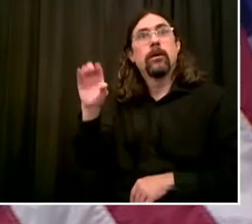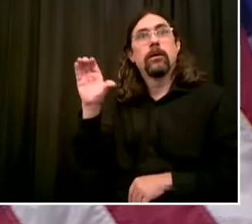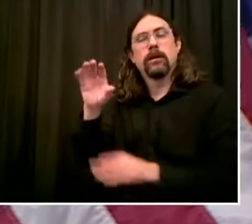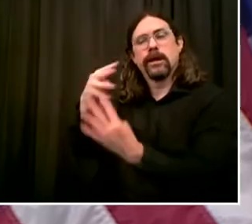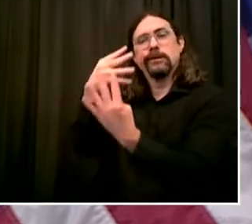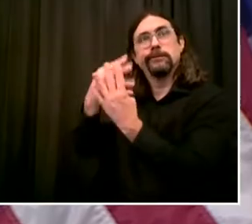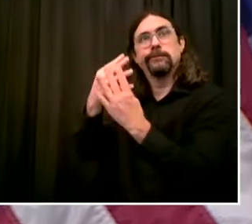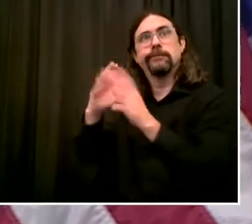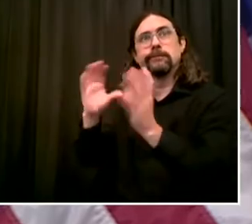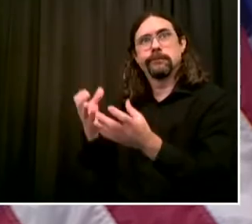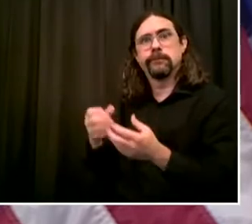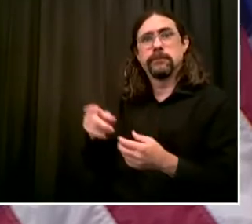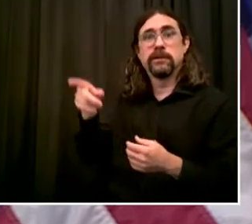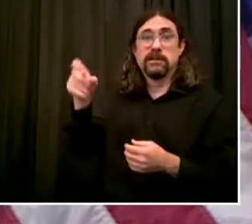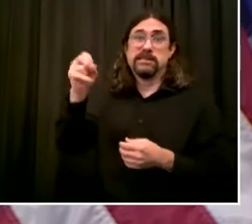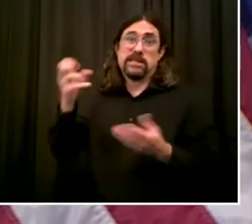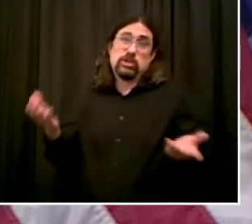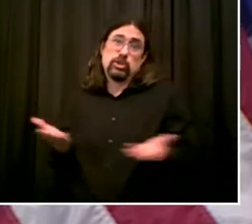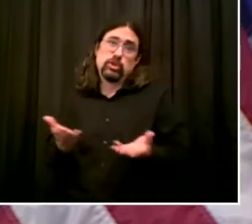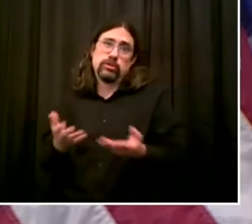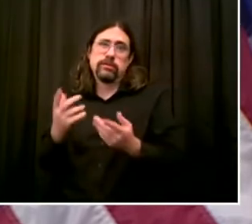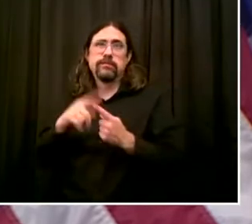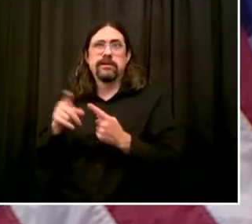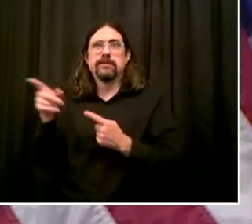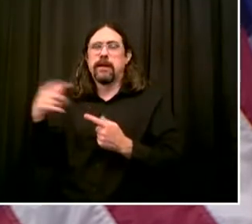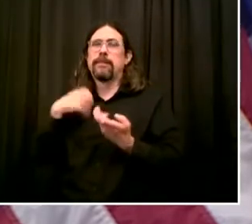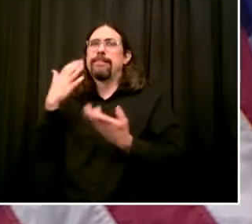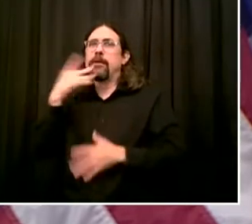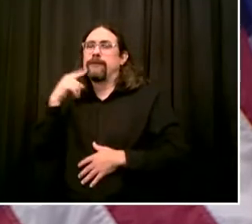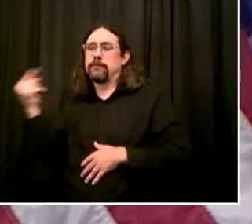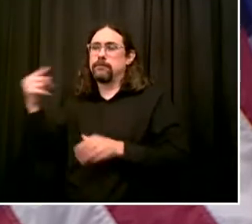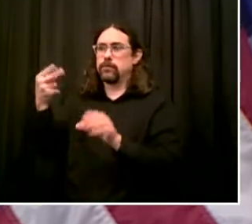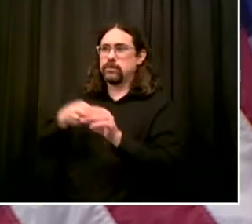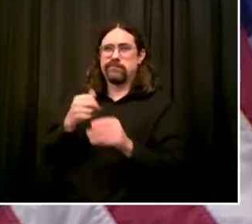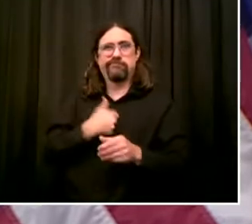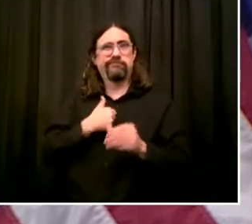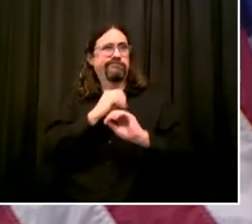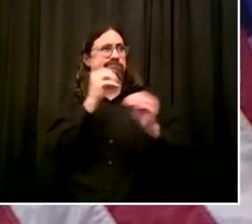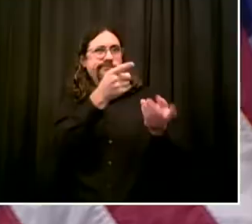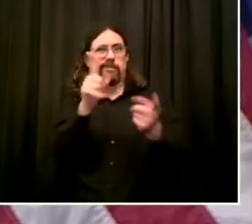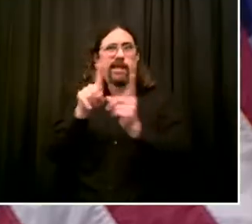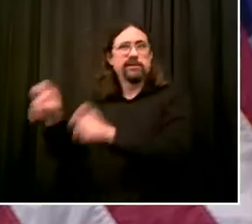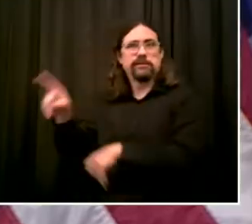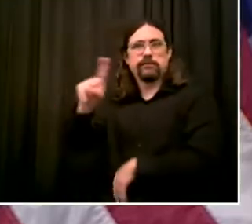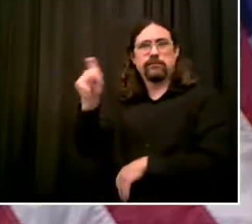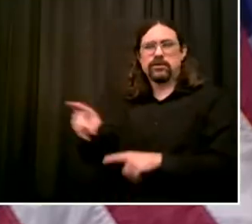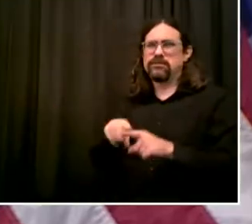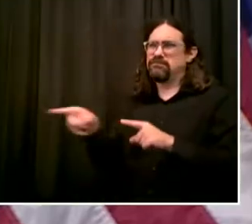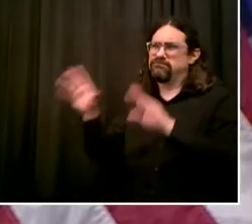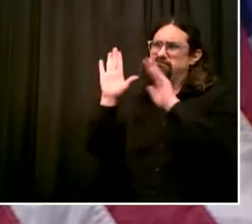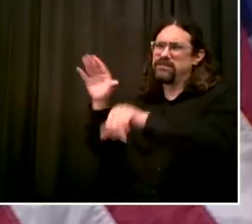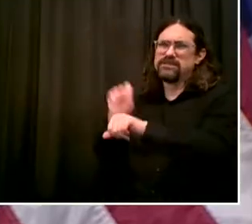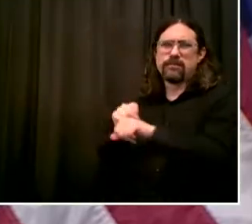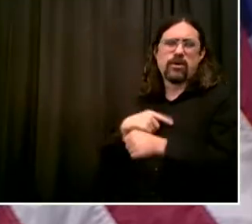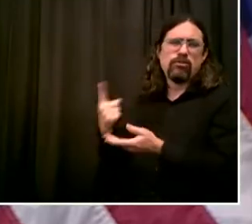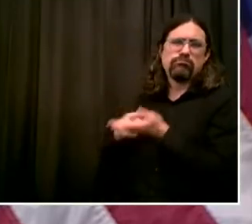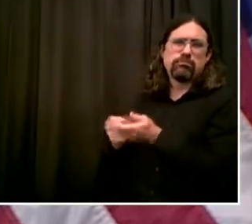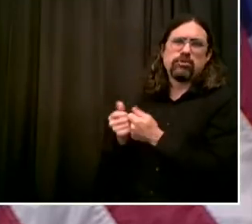WILL HELP US TO FIND A WAY TO A